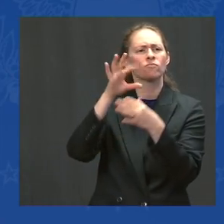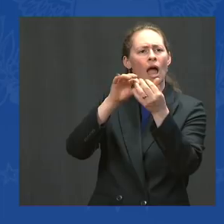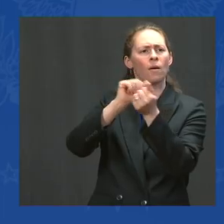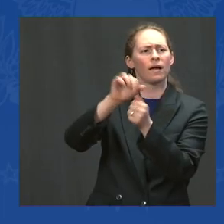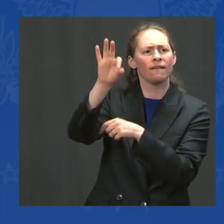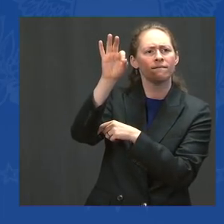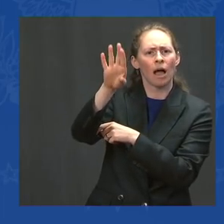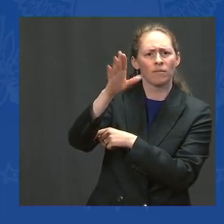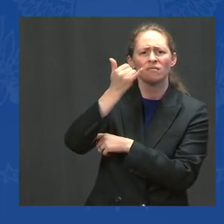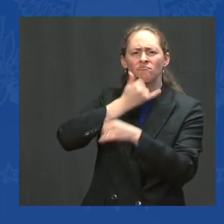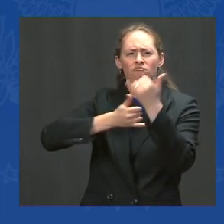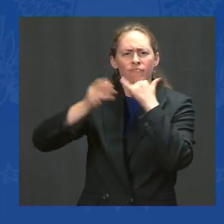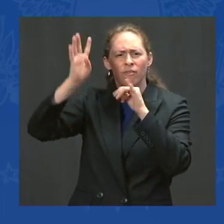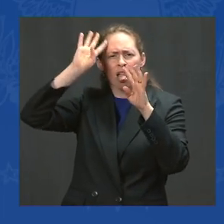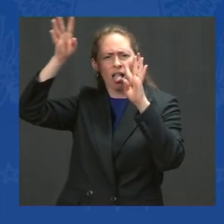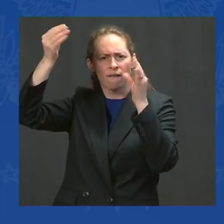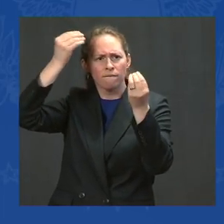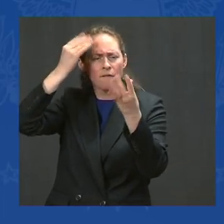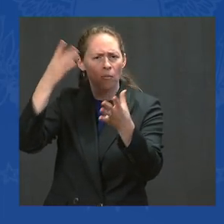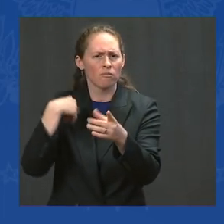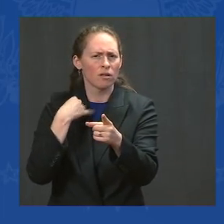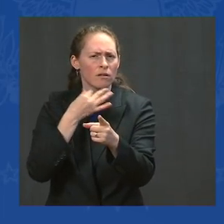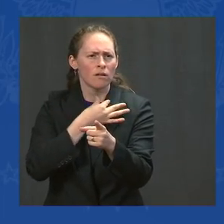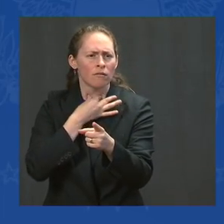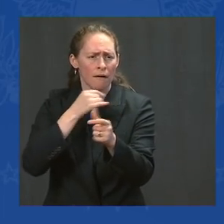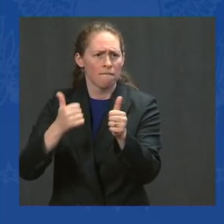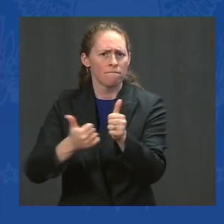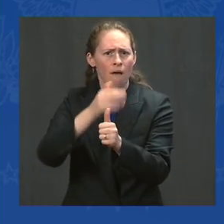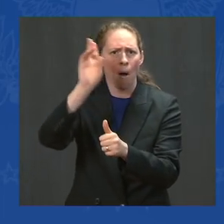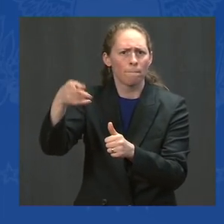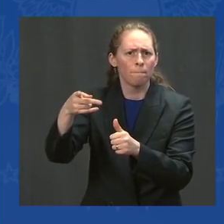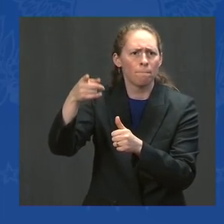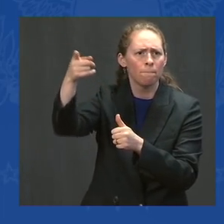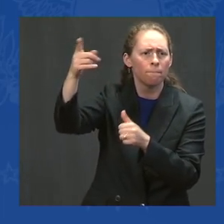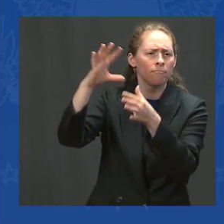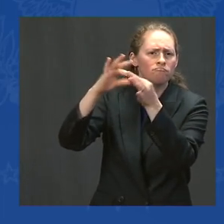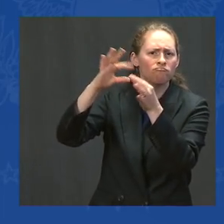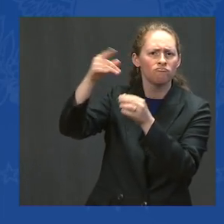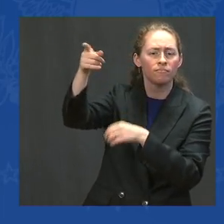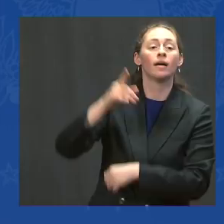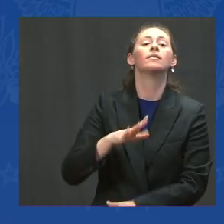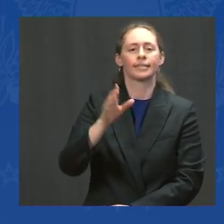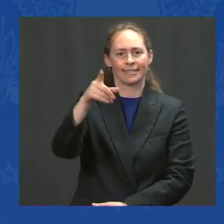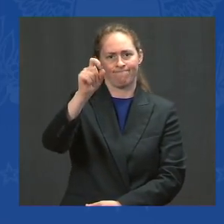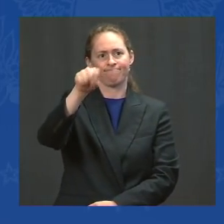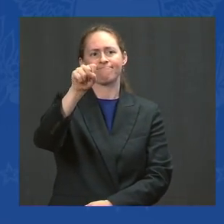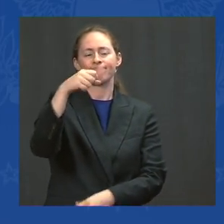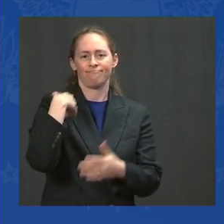One, I had just read that -- on the Facebook -- Facebook pointed out that --